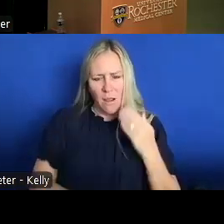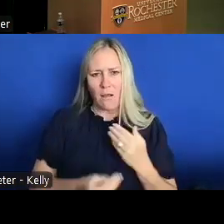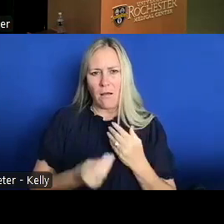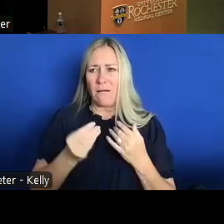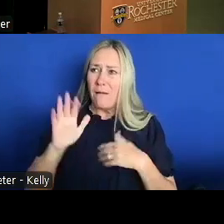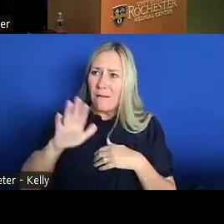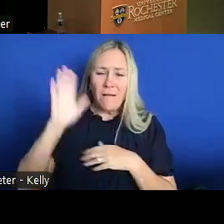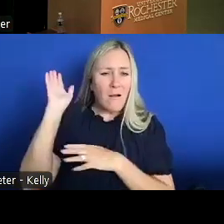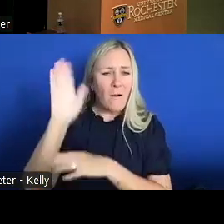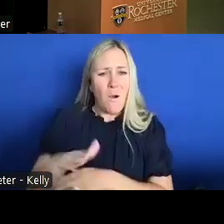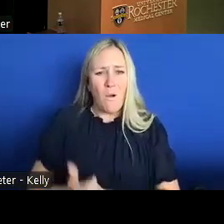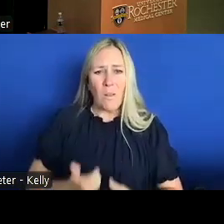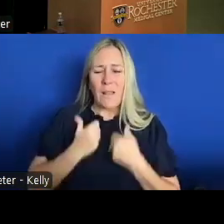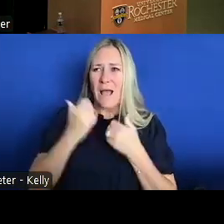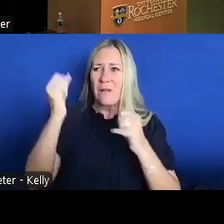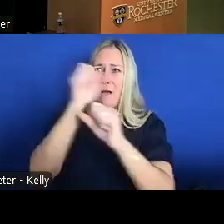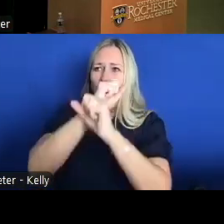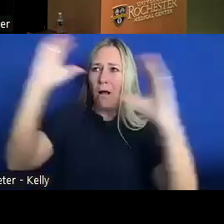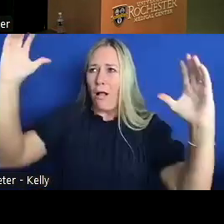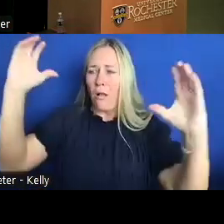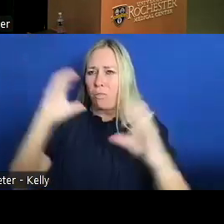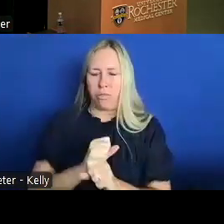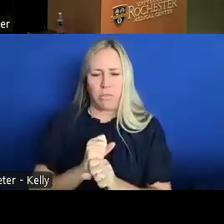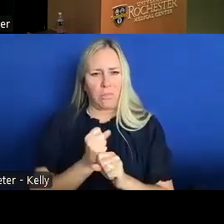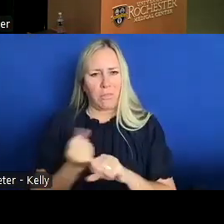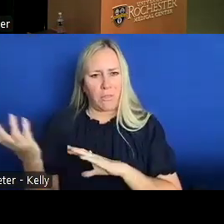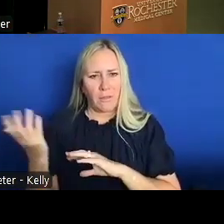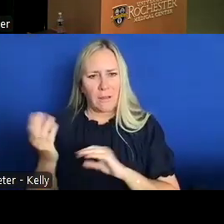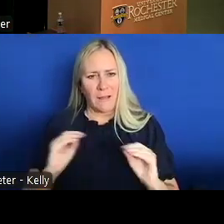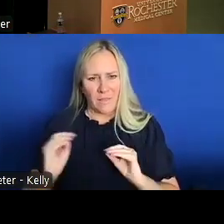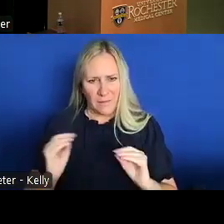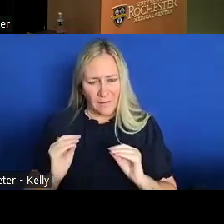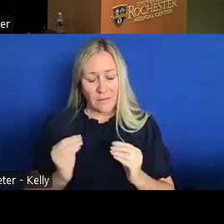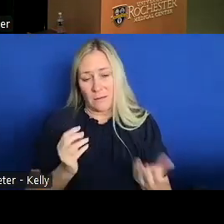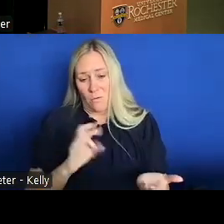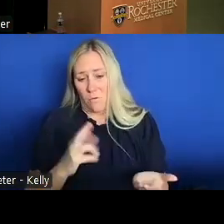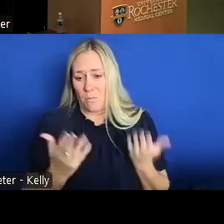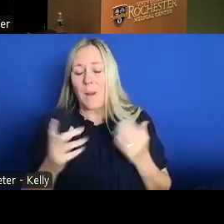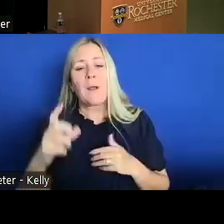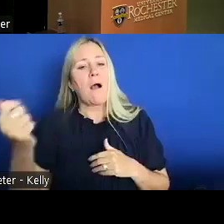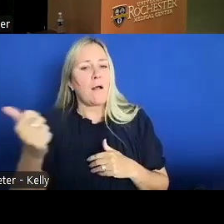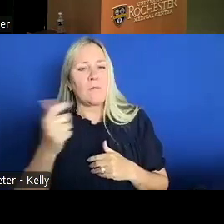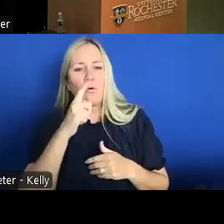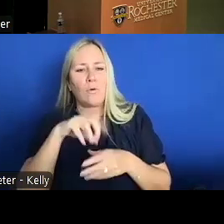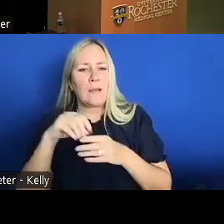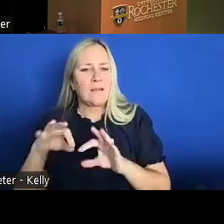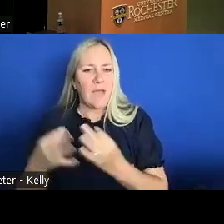and that maybe their extended family too and when a child dies uh it's usually the most tragic loss